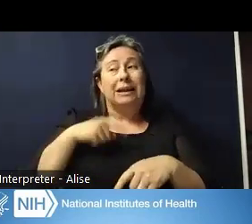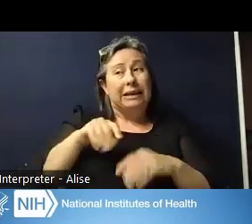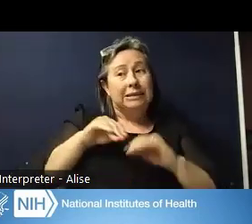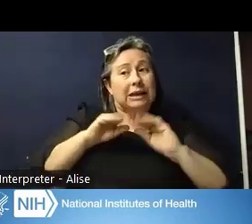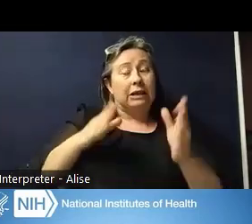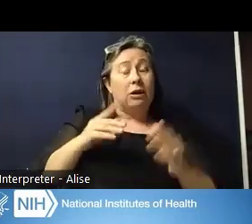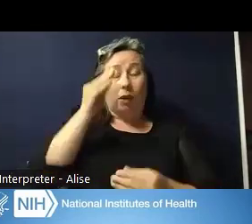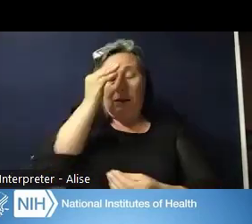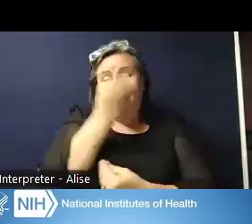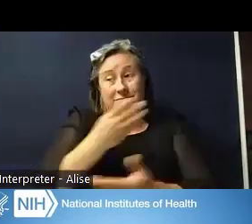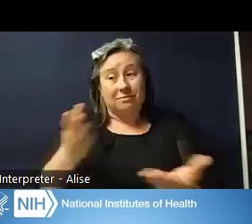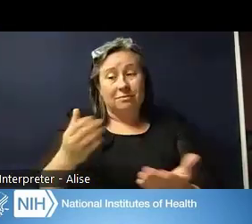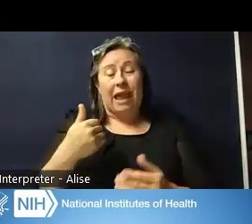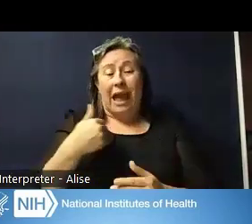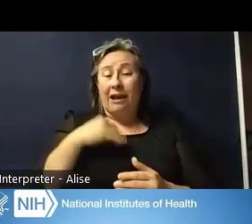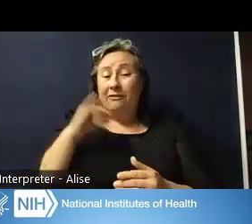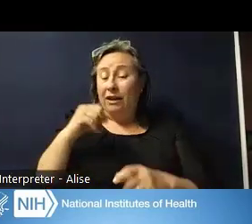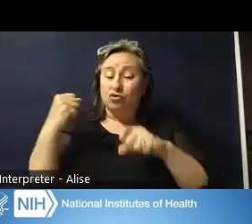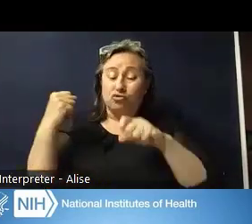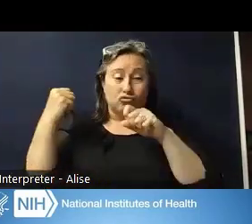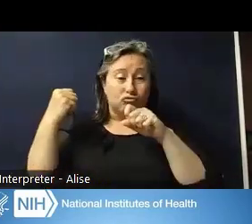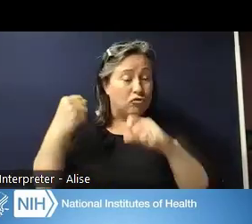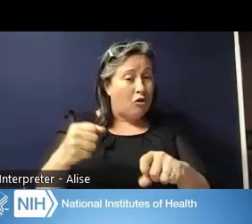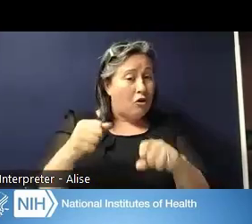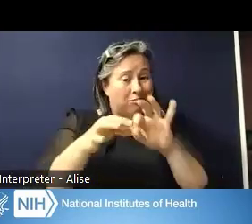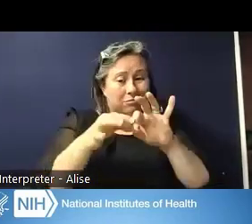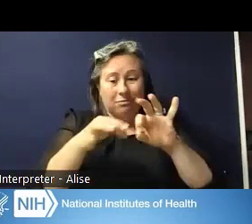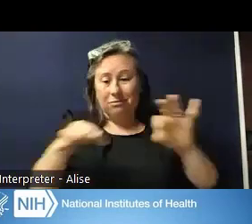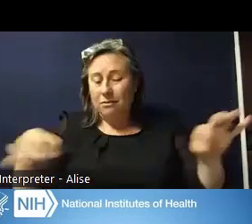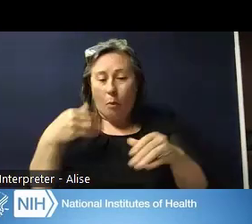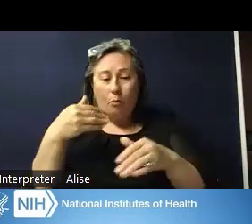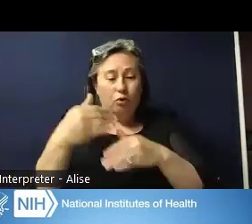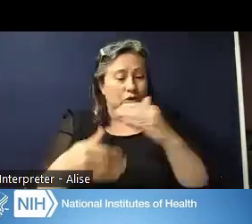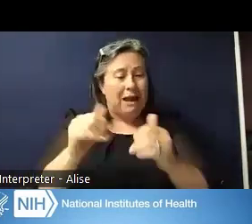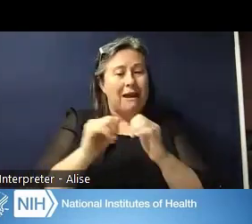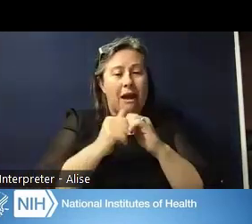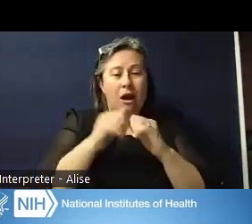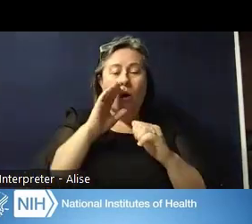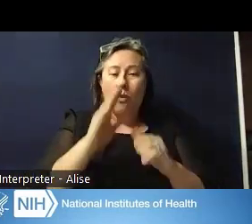that having that strong procedure for how it's going to be directed and strong procedures